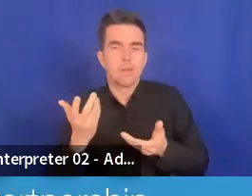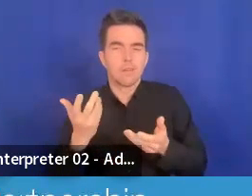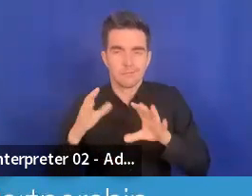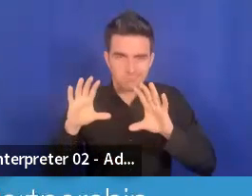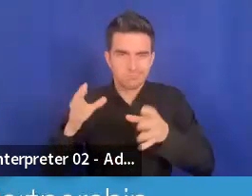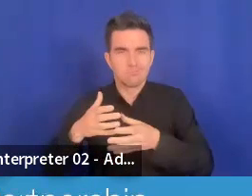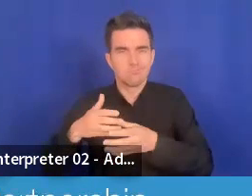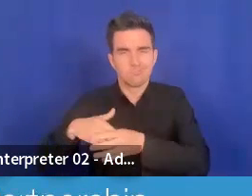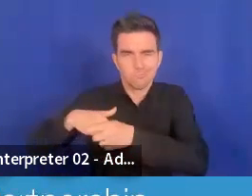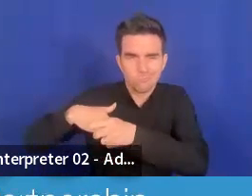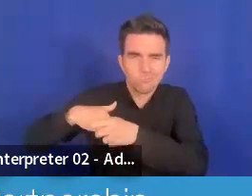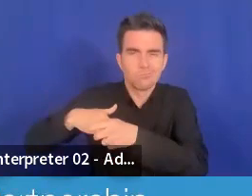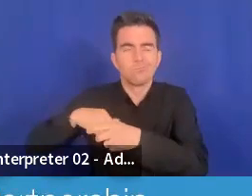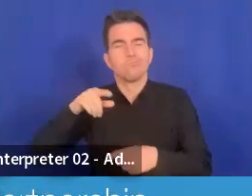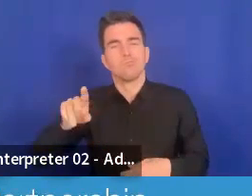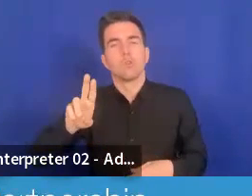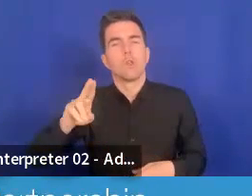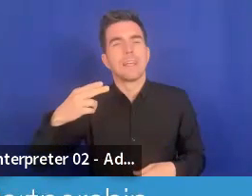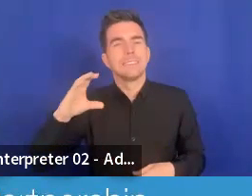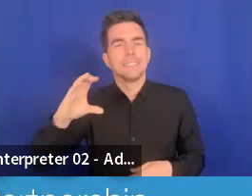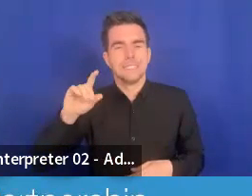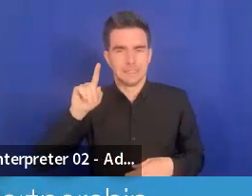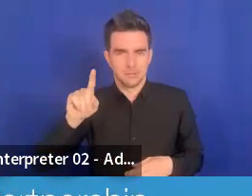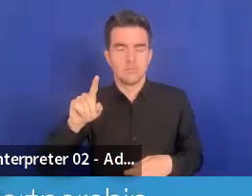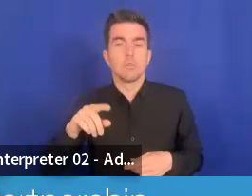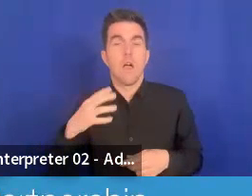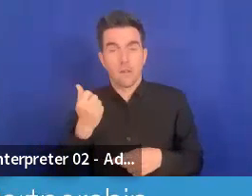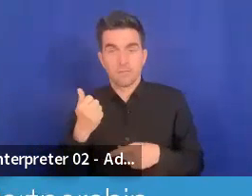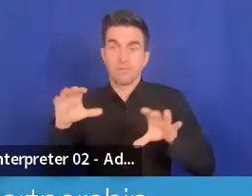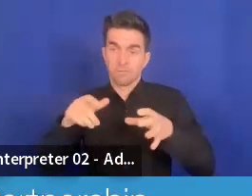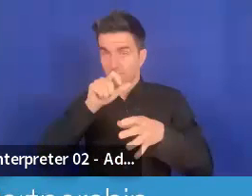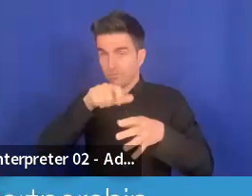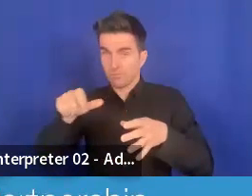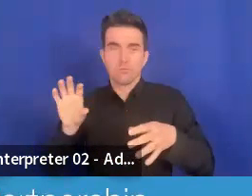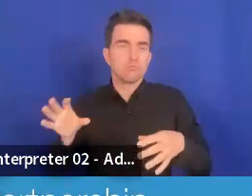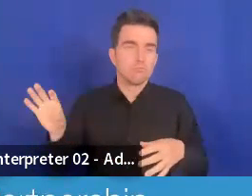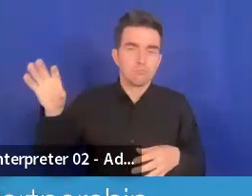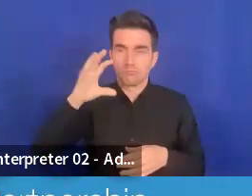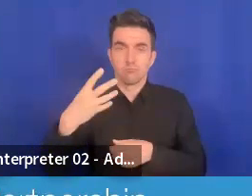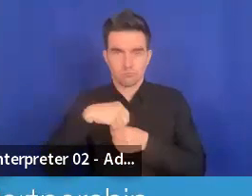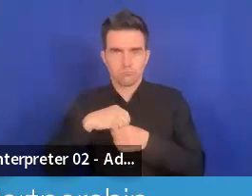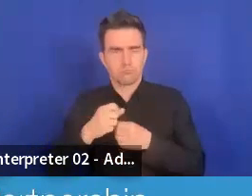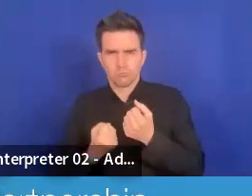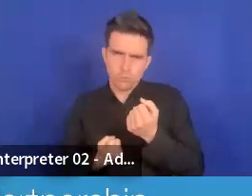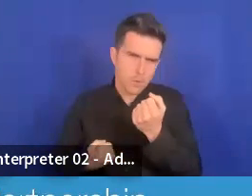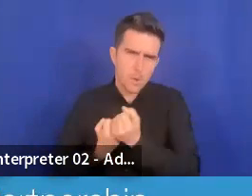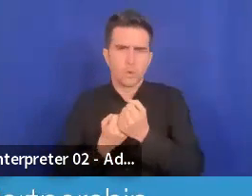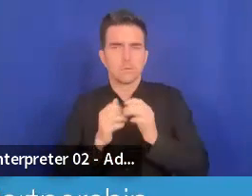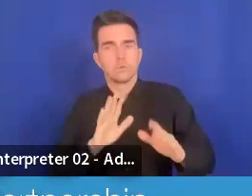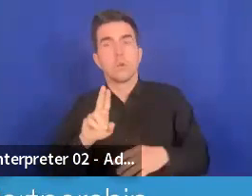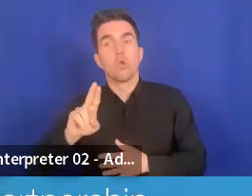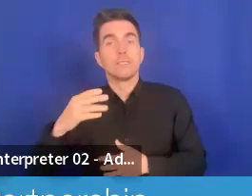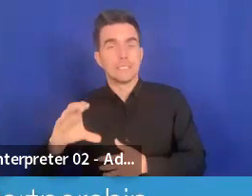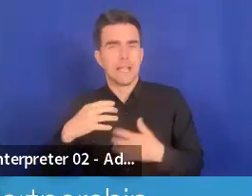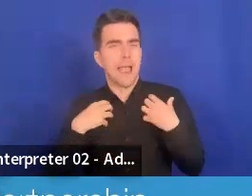to engage with co facilitators from Israel and Morocco who are reading the PPPR process,